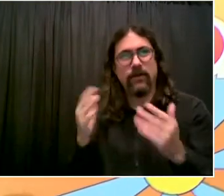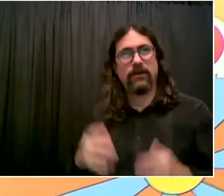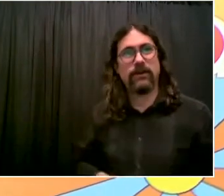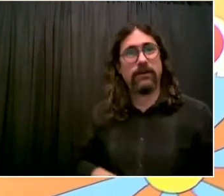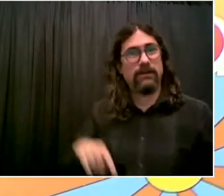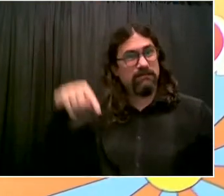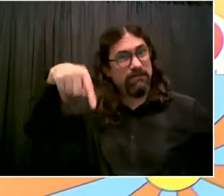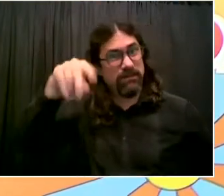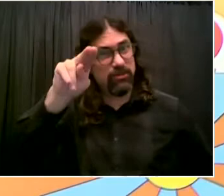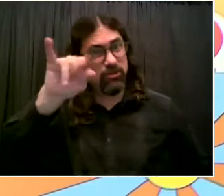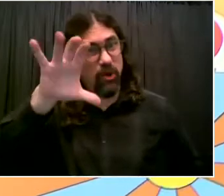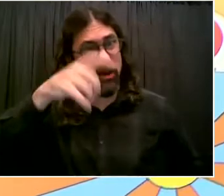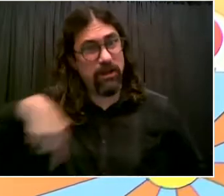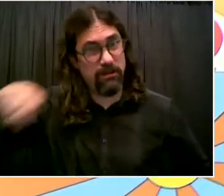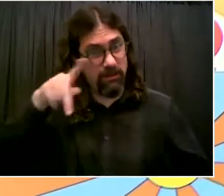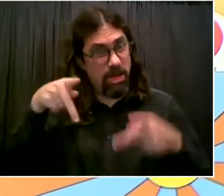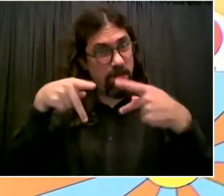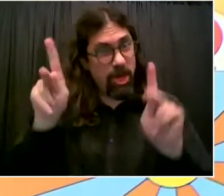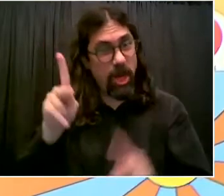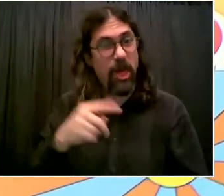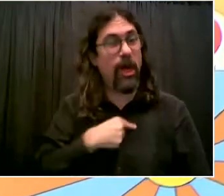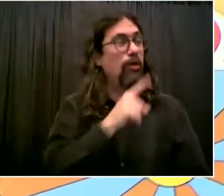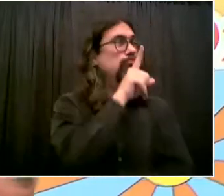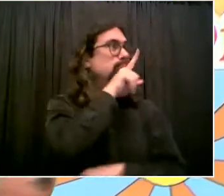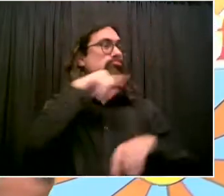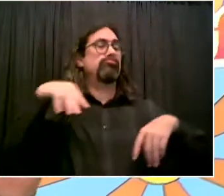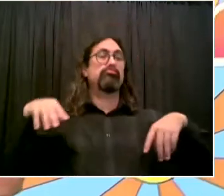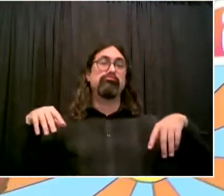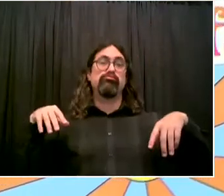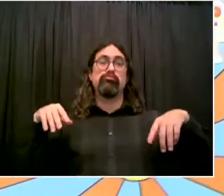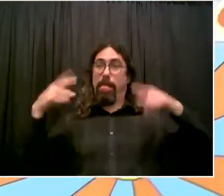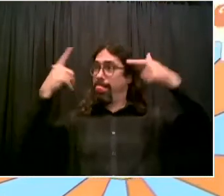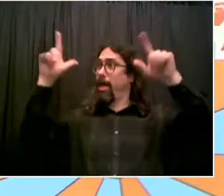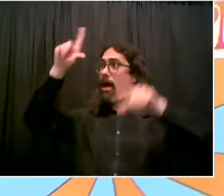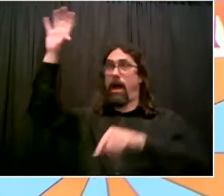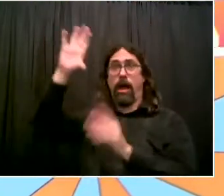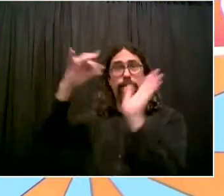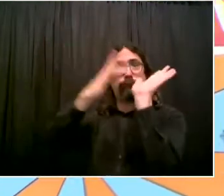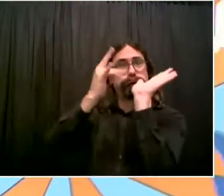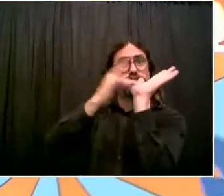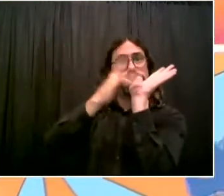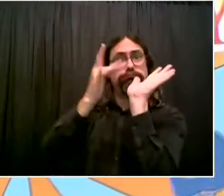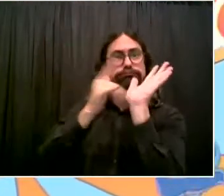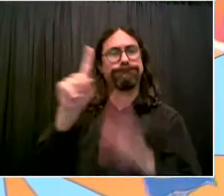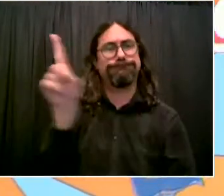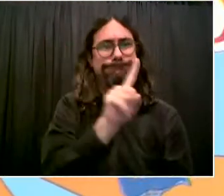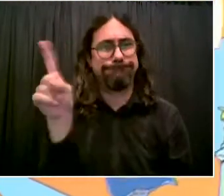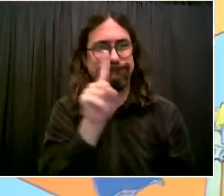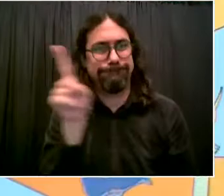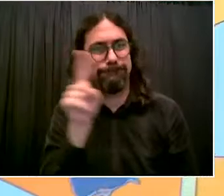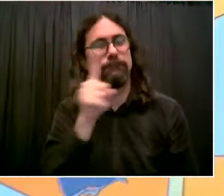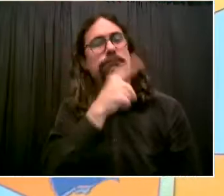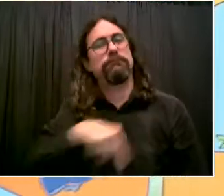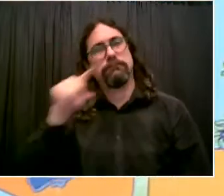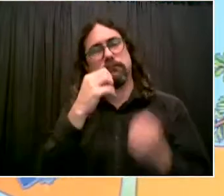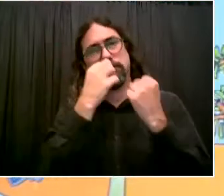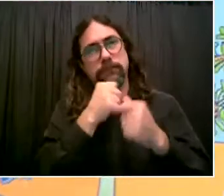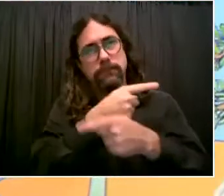GET BACK ON HER FEET. SHE DESERVES IT BECAUSE HER JOB WAS TAKEN AWAY FROM HER FOR EXERCISING HER RIGHTS WE DON'T LIKE THAT HAPPEN IN NEW YORK CITY. CNGORUATLAOTINS.